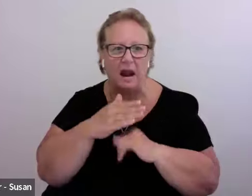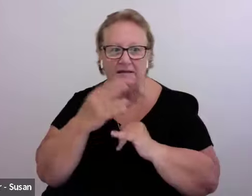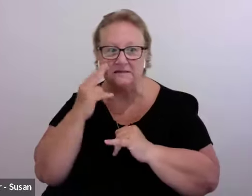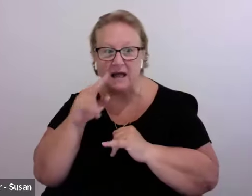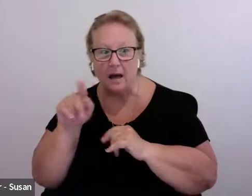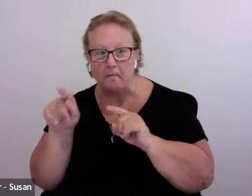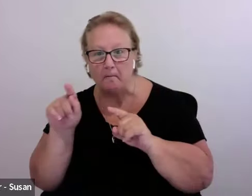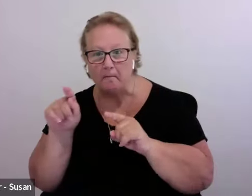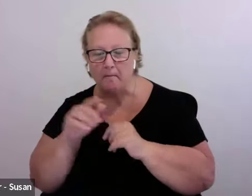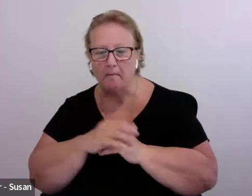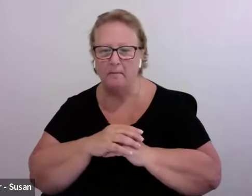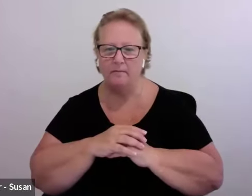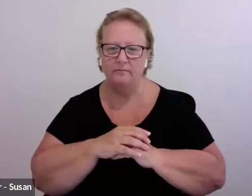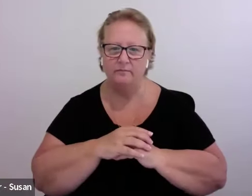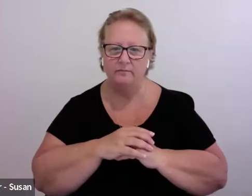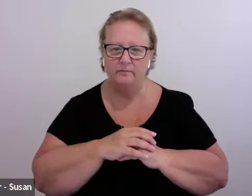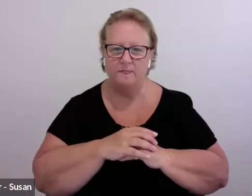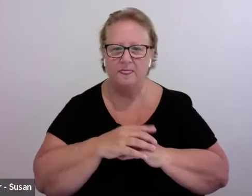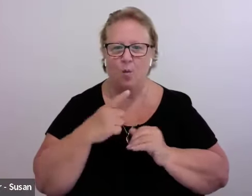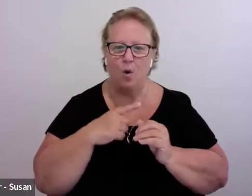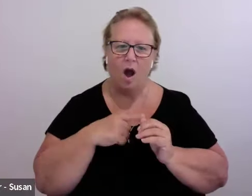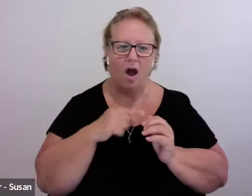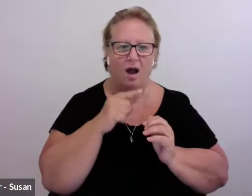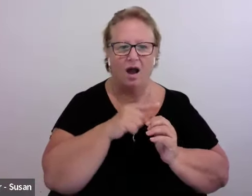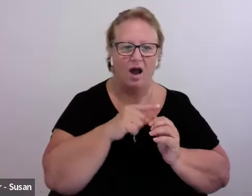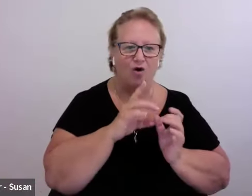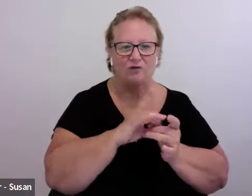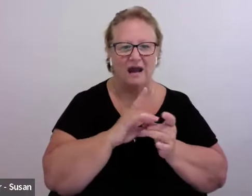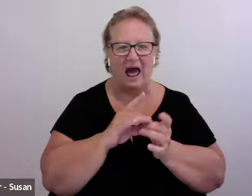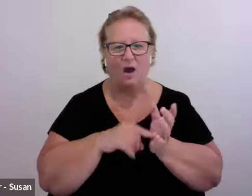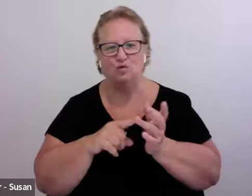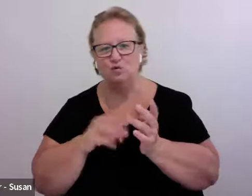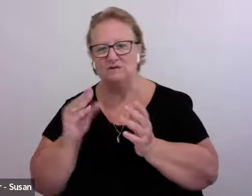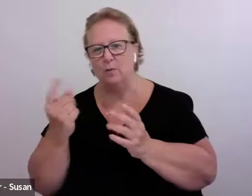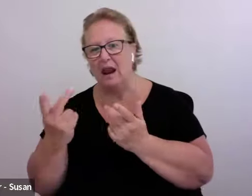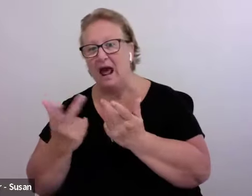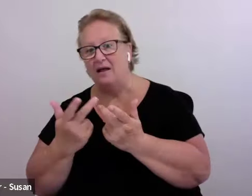as a team, not as part of the application. So we won't be